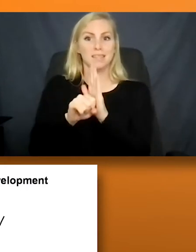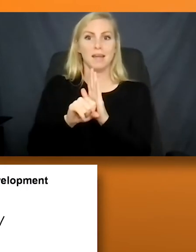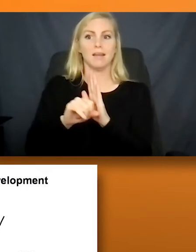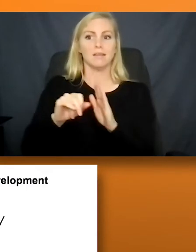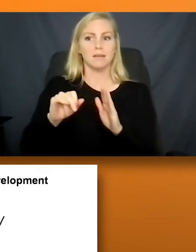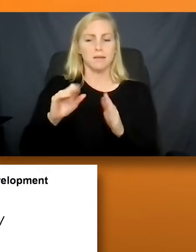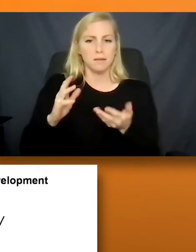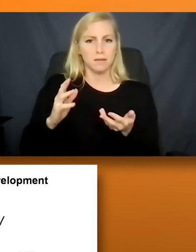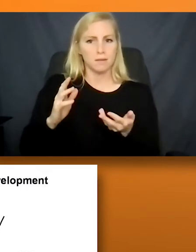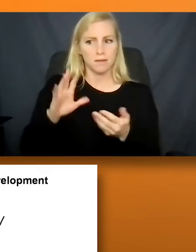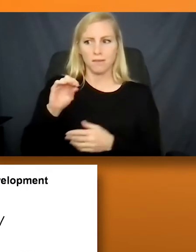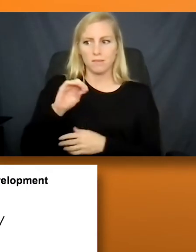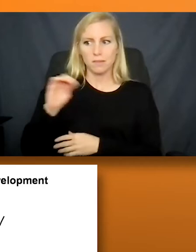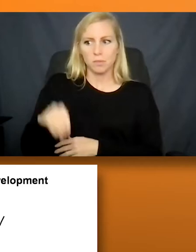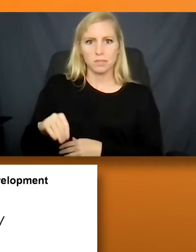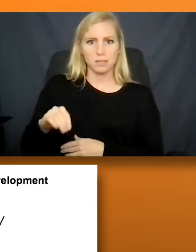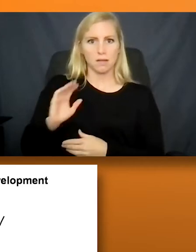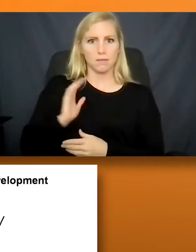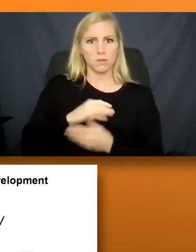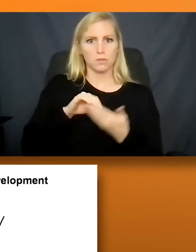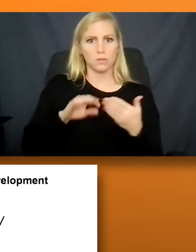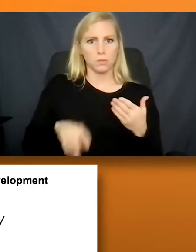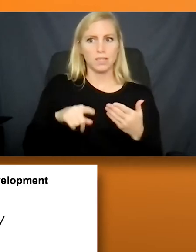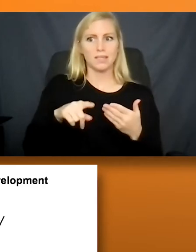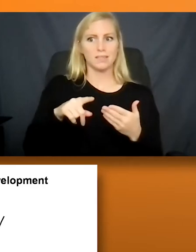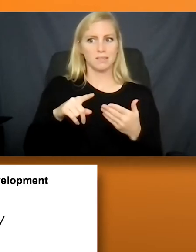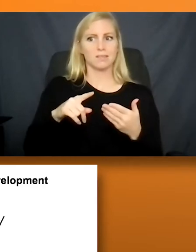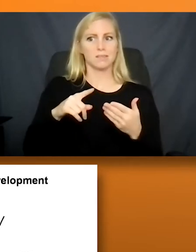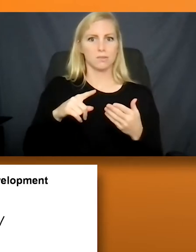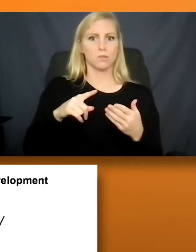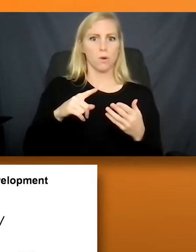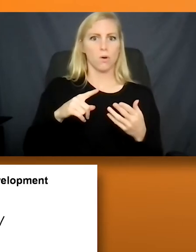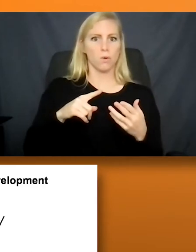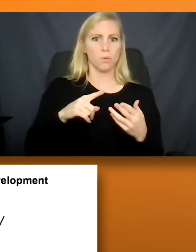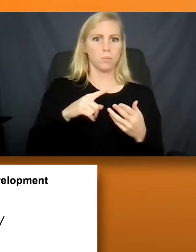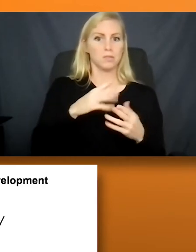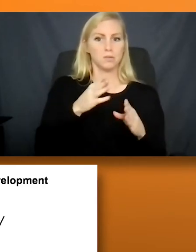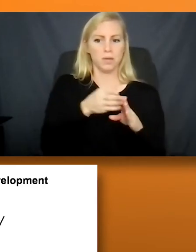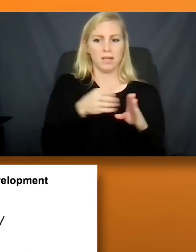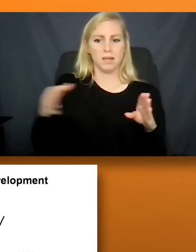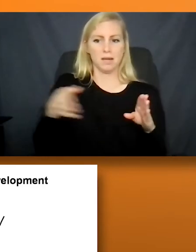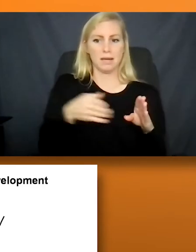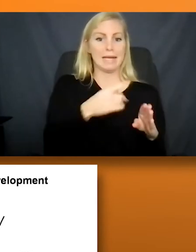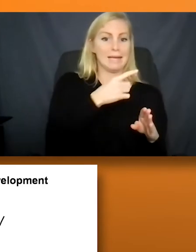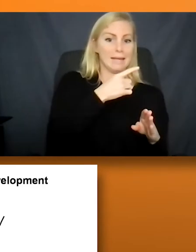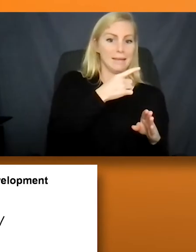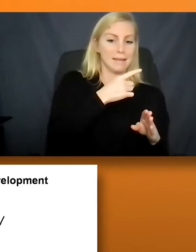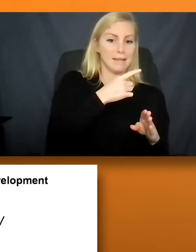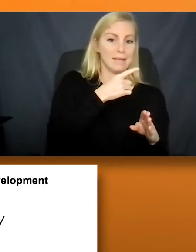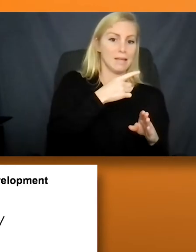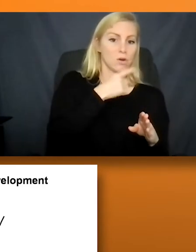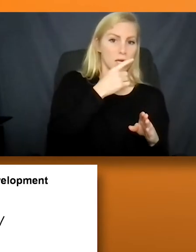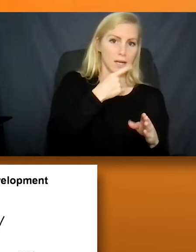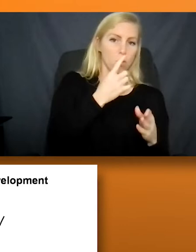are losing 50% of our kids from newborn hearing screening to early intervention. So we find out they have a hearing loss,